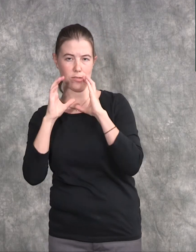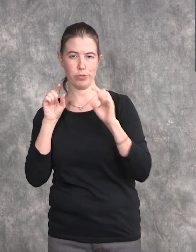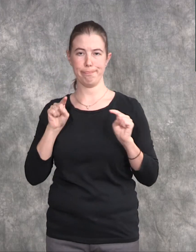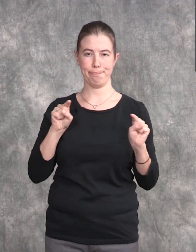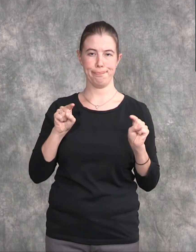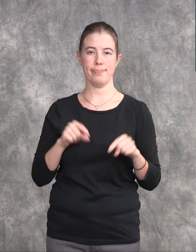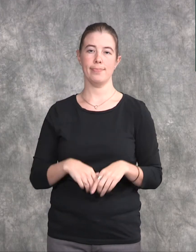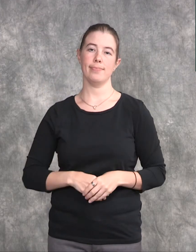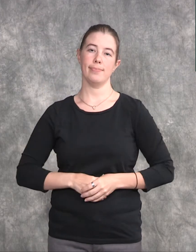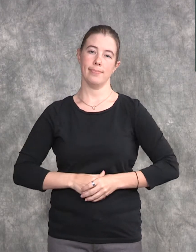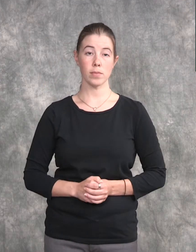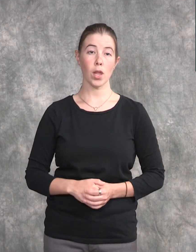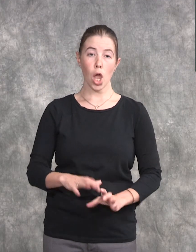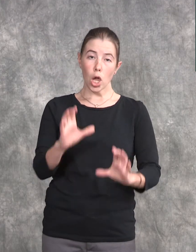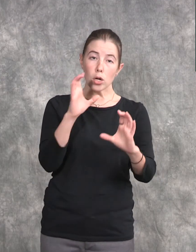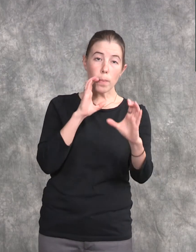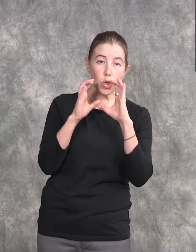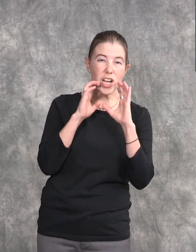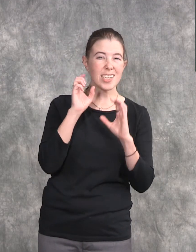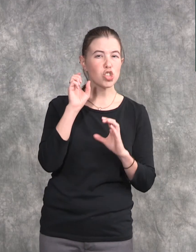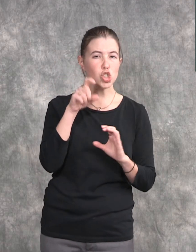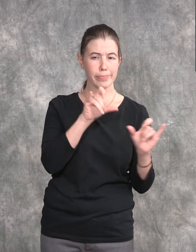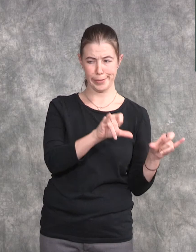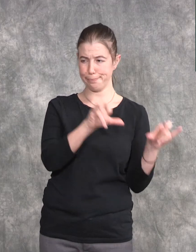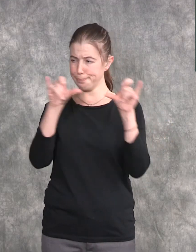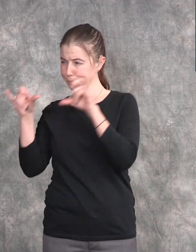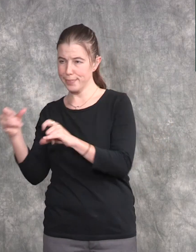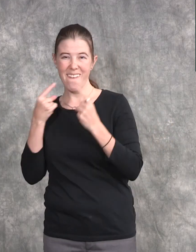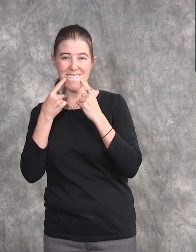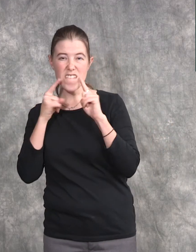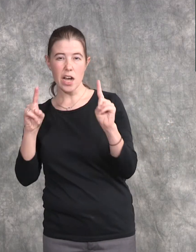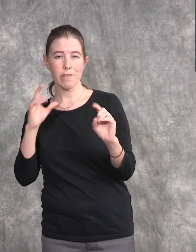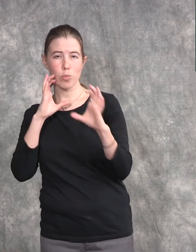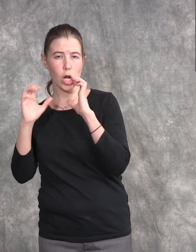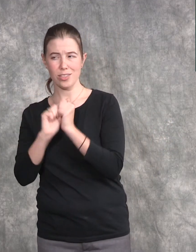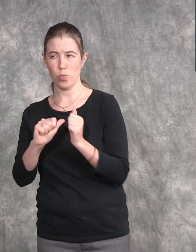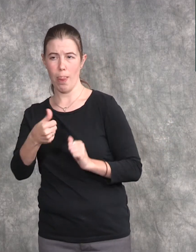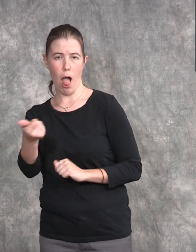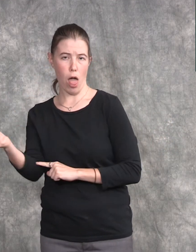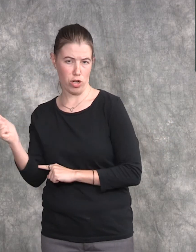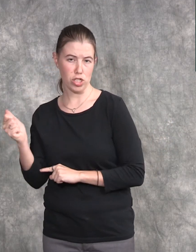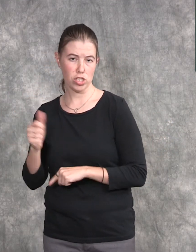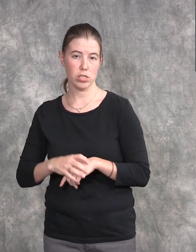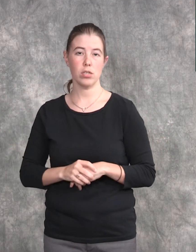in the conversation. Communication should be just as effective as communication